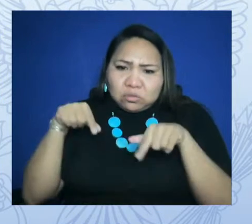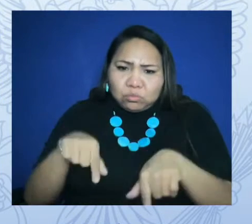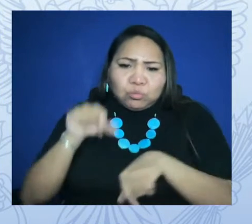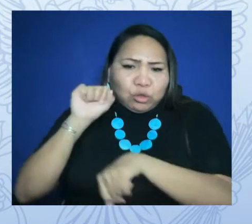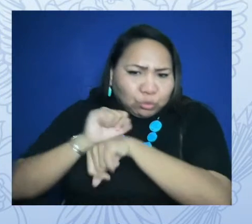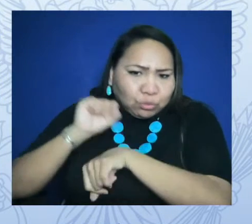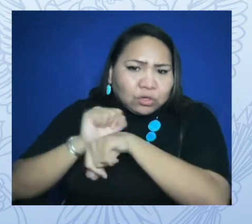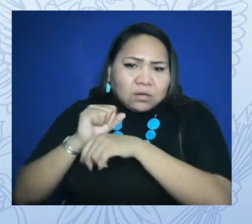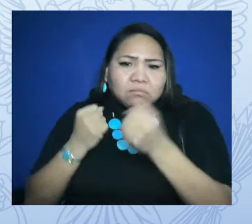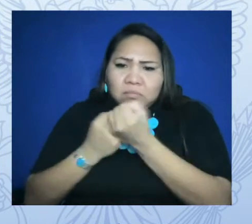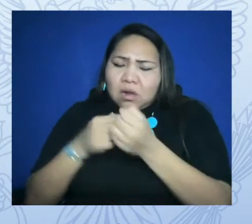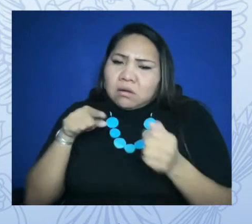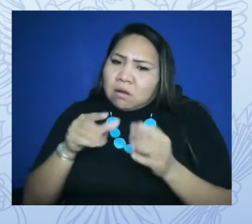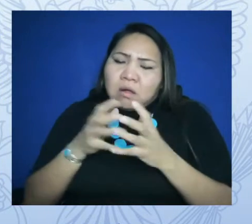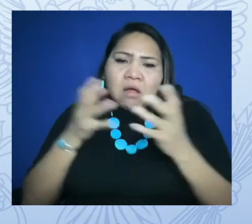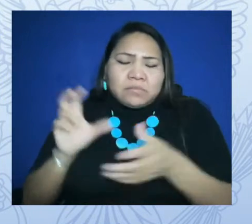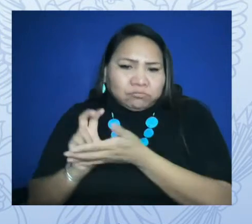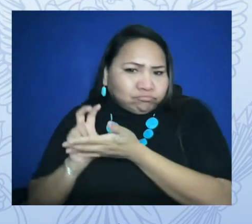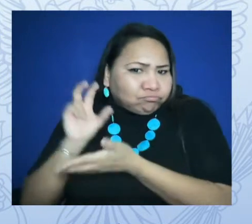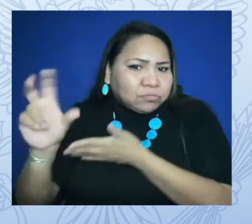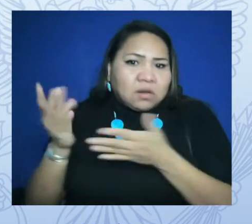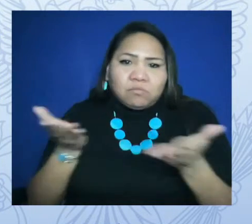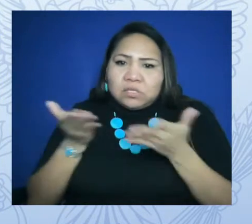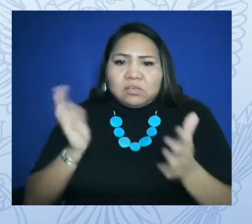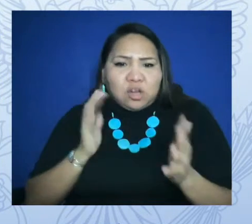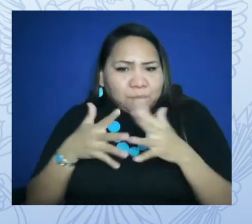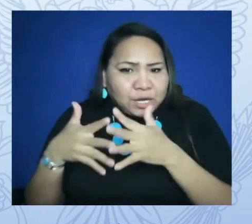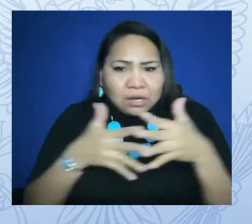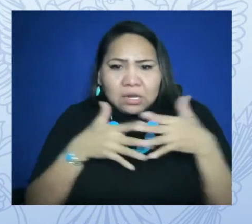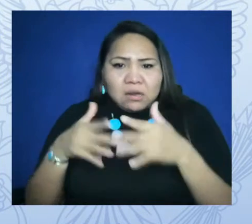through the American Rescue Plan, the bipartisan infrastructure law